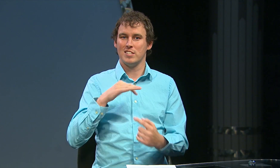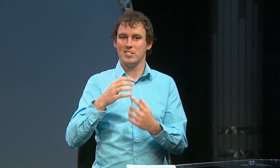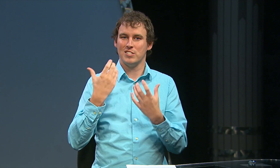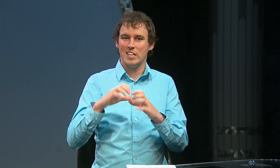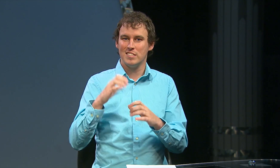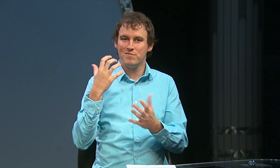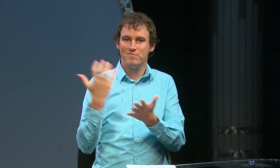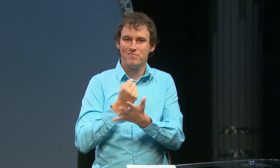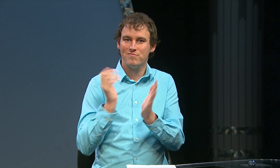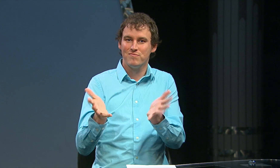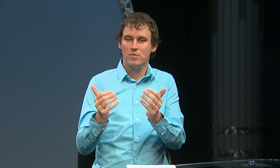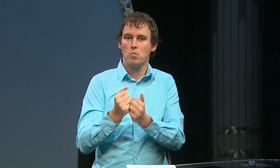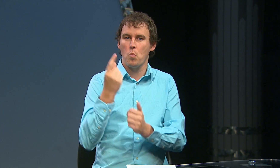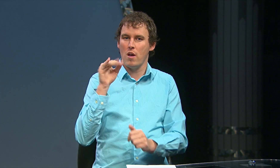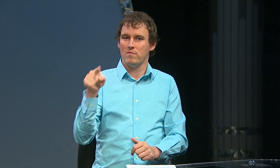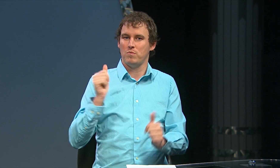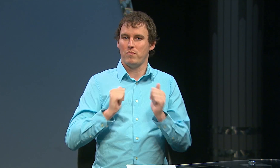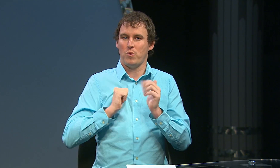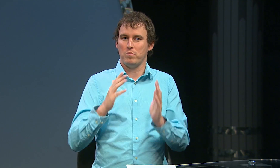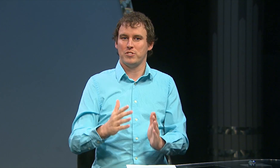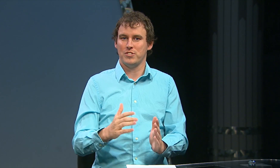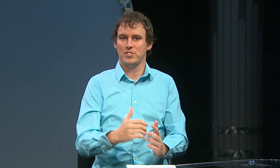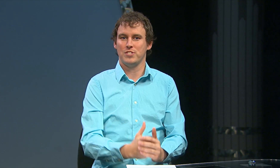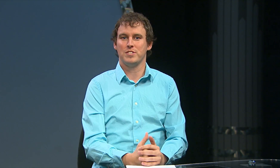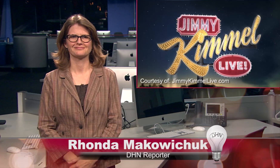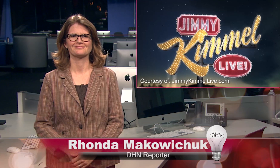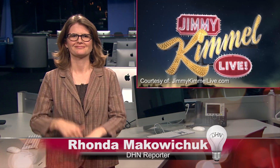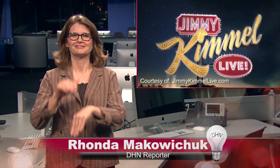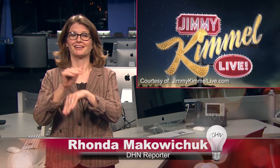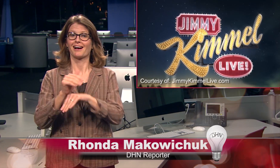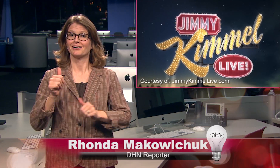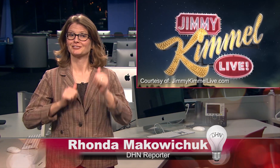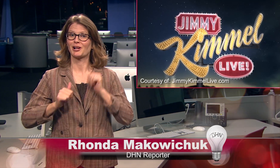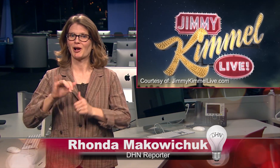RHONDA (MAKOWICHUK) GOT THE CHANCE TO TALK WITH ONE OF THE PERFORMERS.